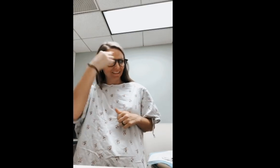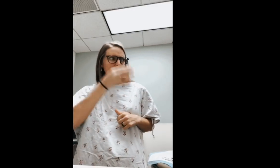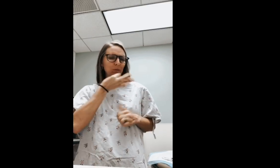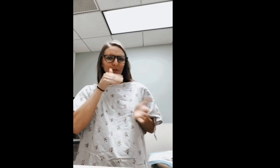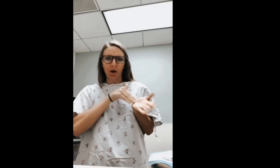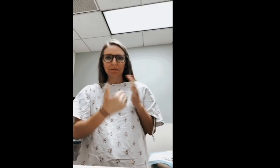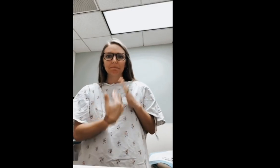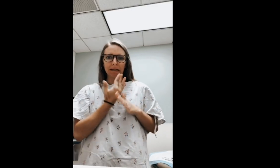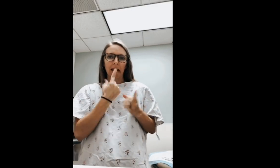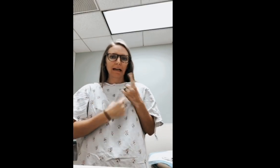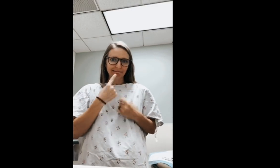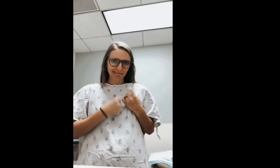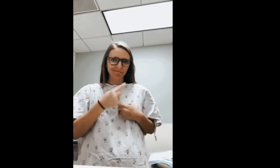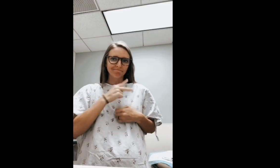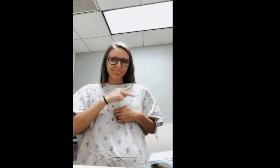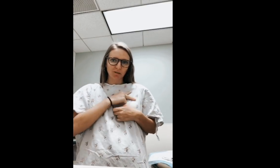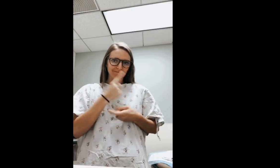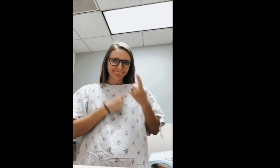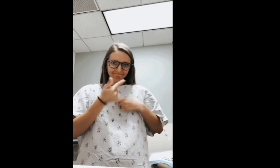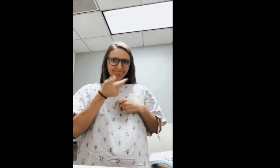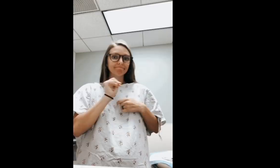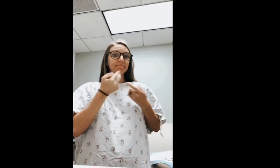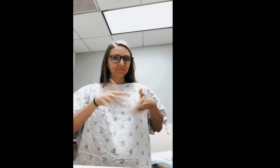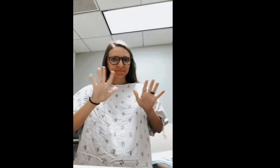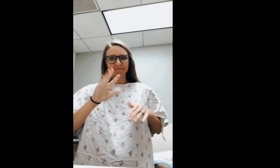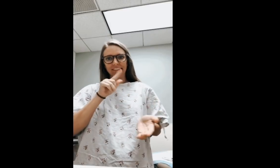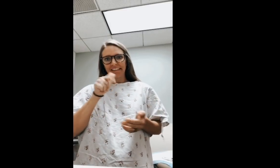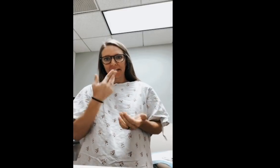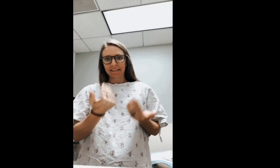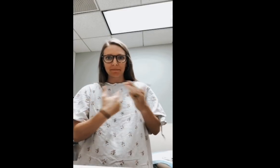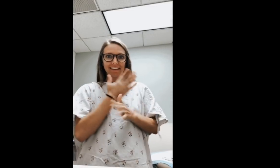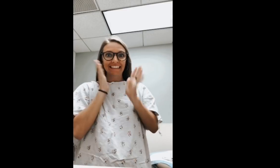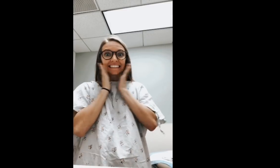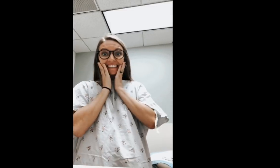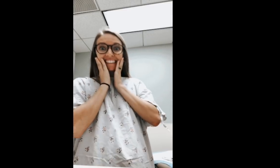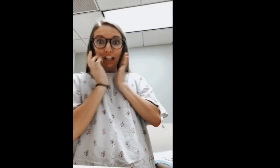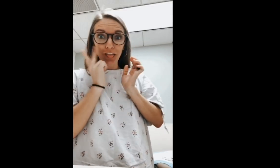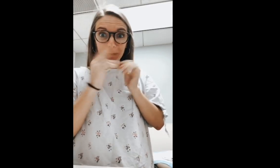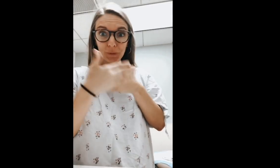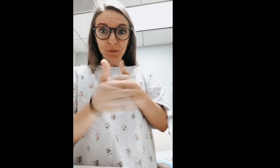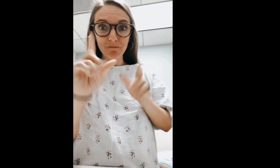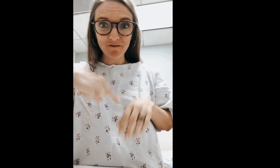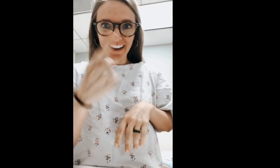I think the doctor is coming in soon to ask me personal questions. Then Zach can come in after that. Look at the room.